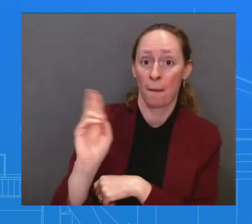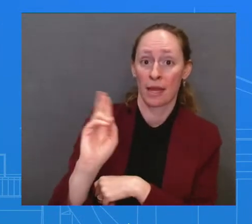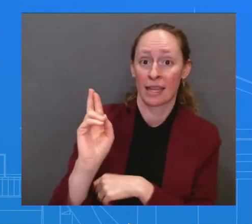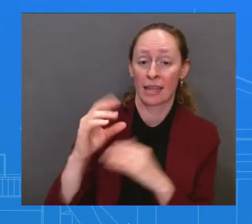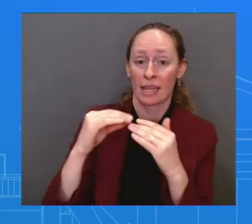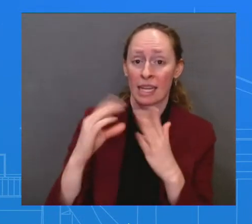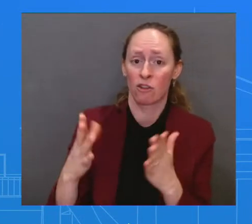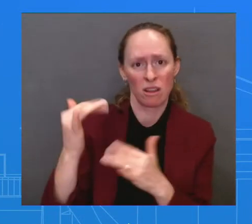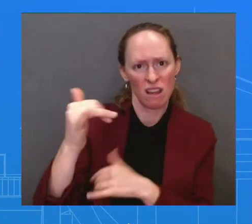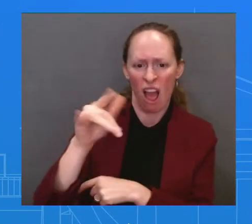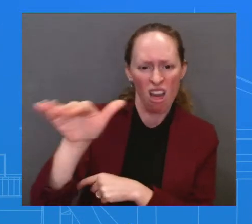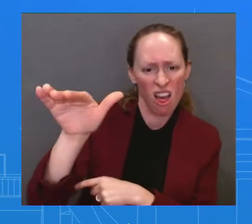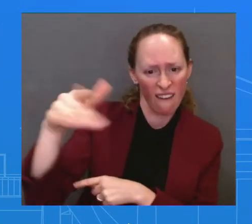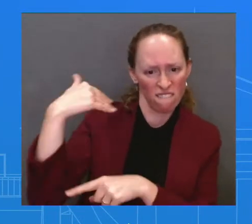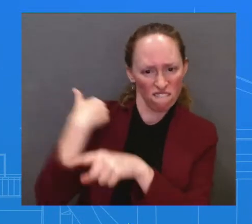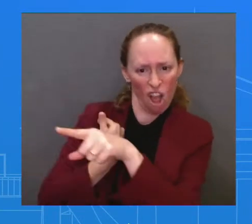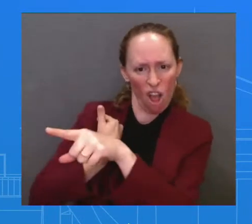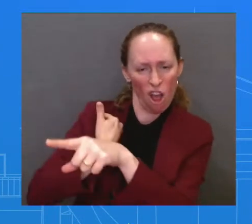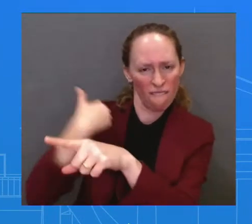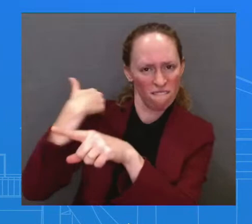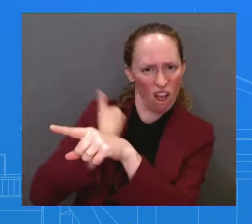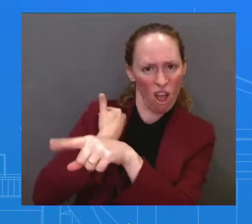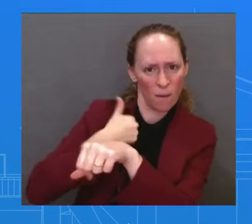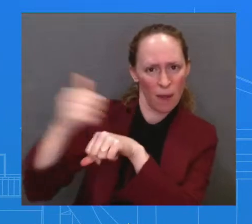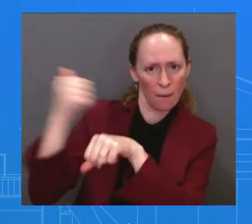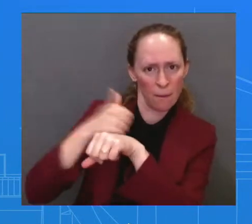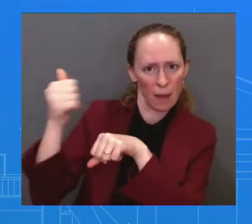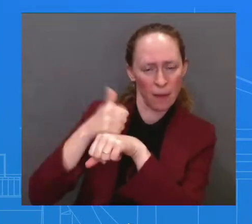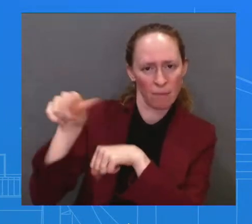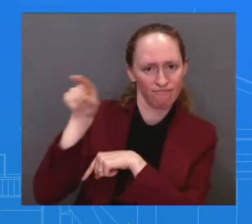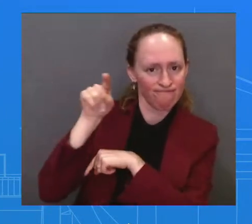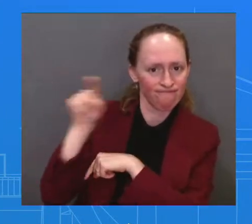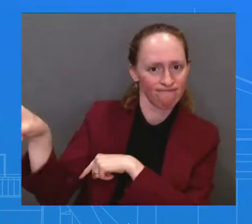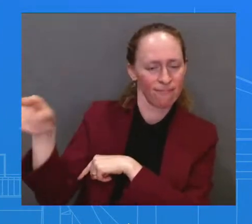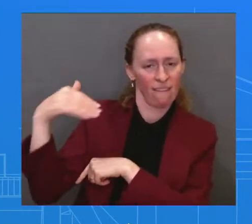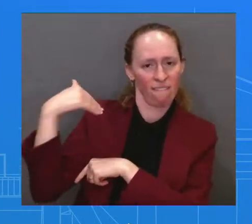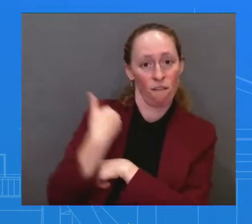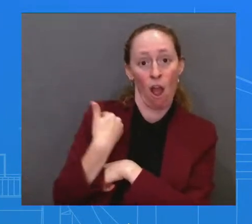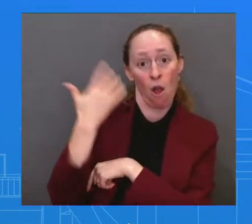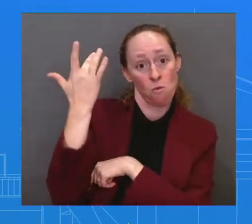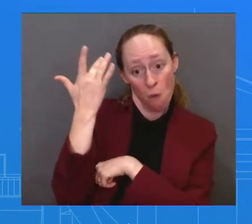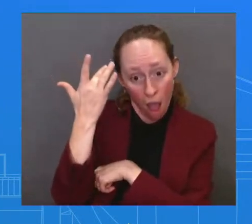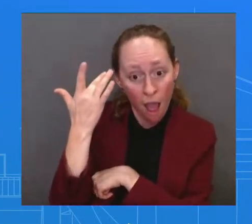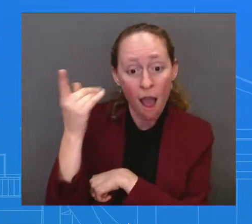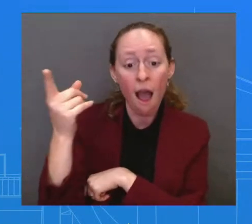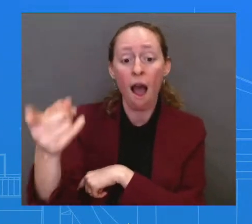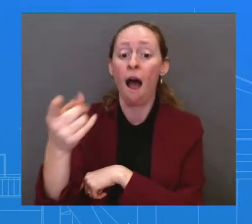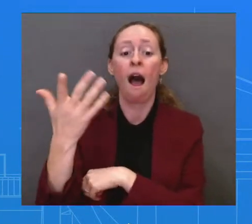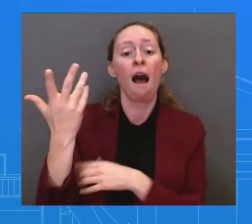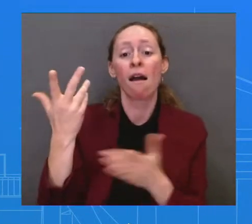that additional package of Ukraine aid. House Speaker McCarthy saying today that President Biden hasn't made the case to the American public --